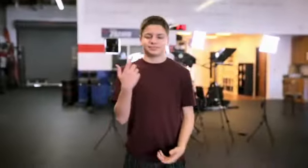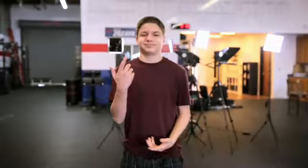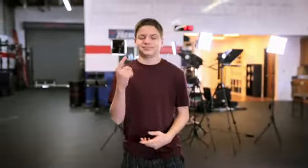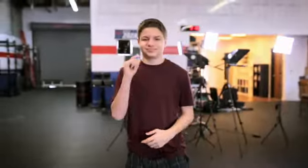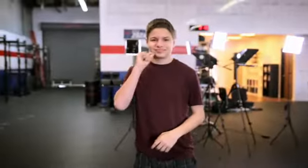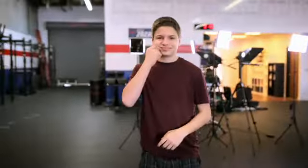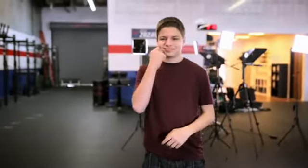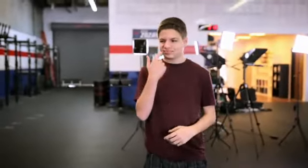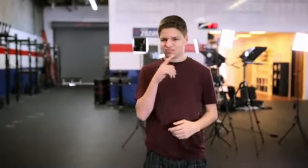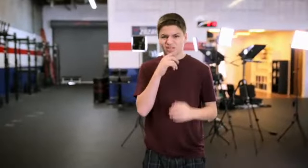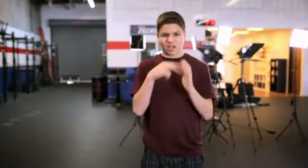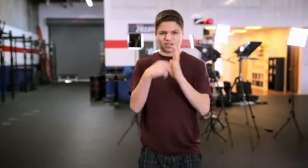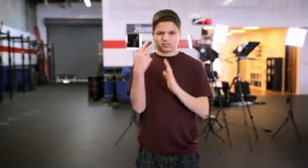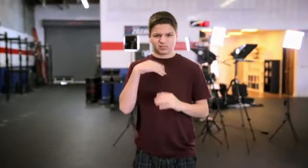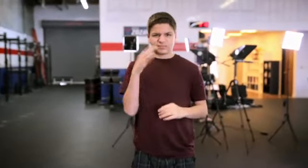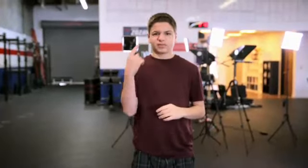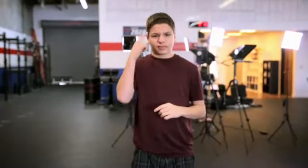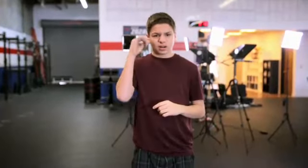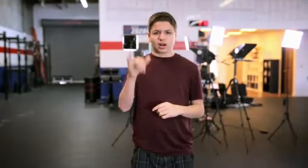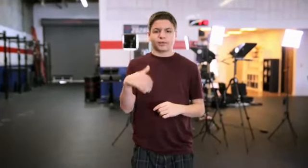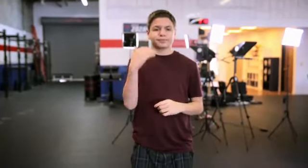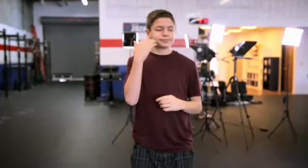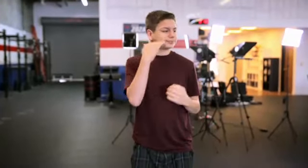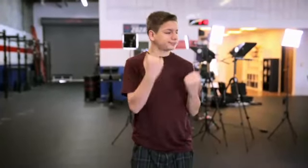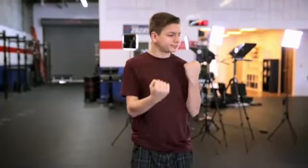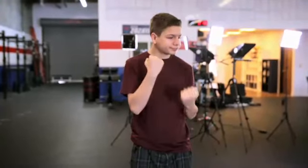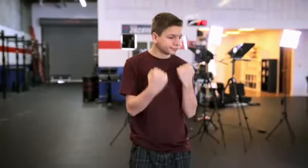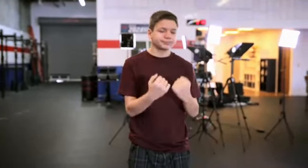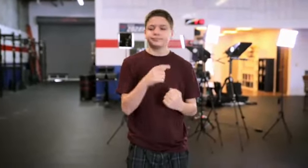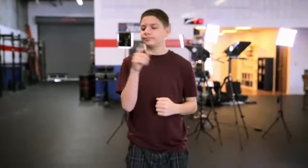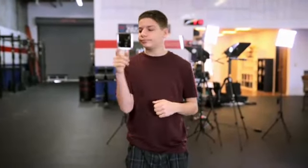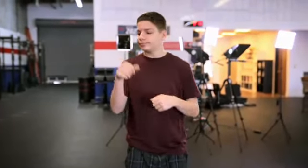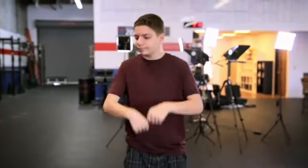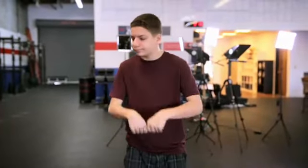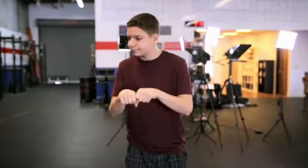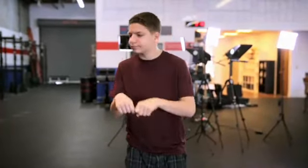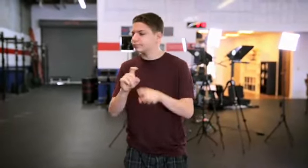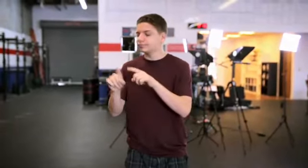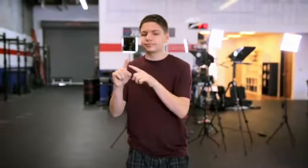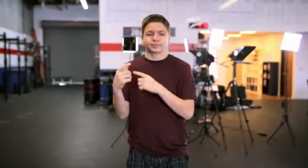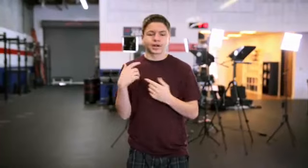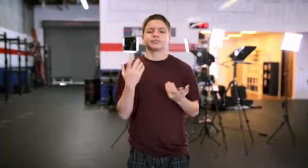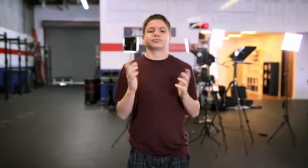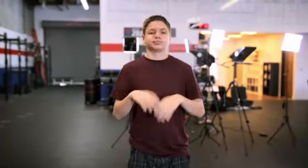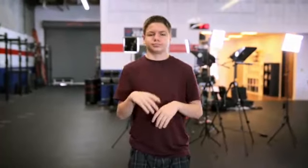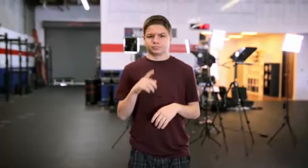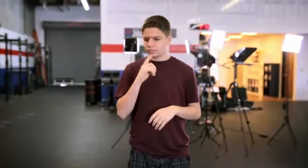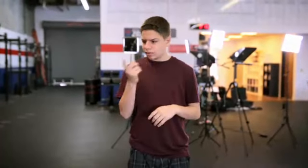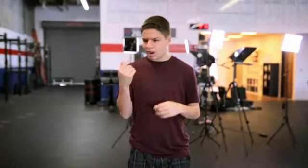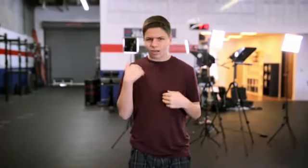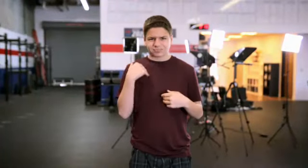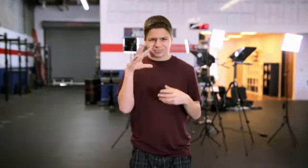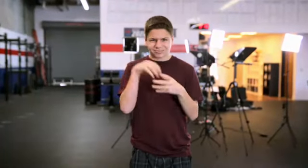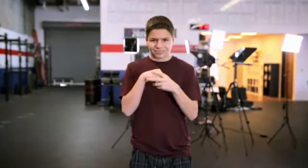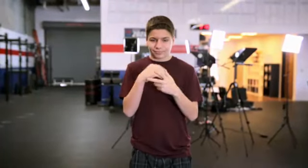This was cool. I would've never thought of this. I have been so accustomed to dummbells and kettlebells.